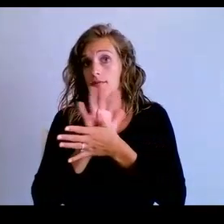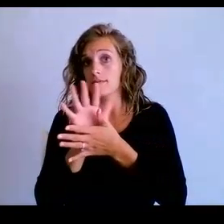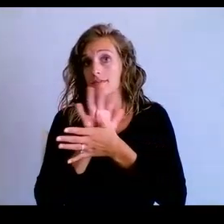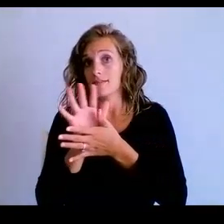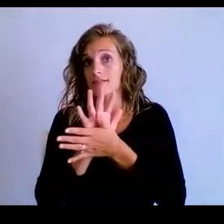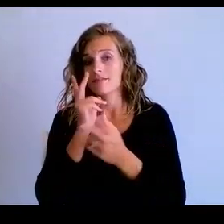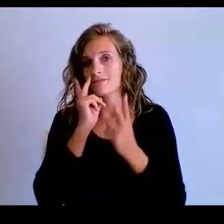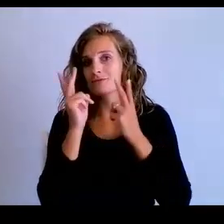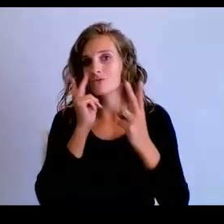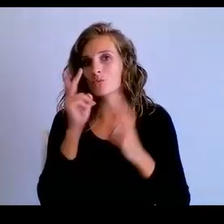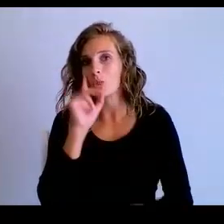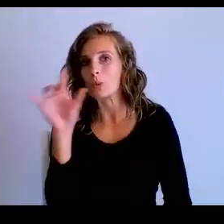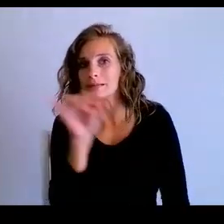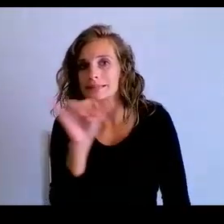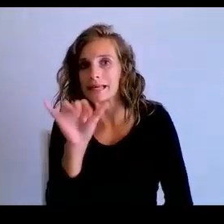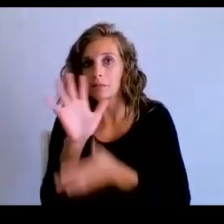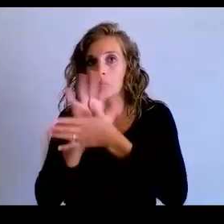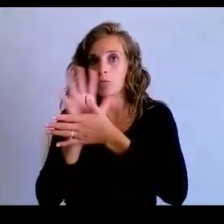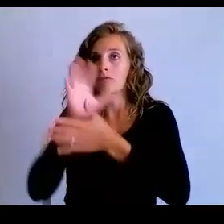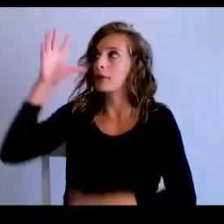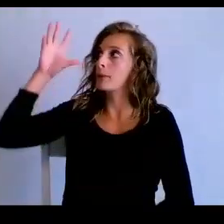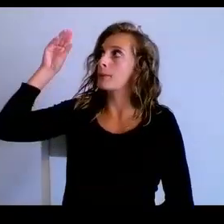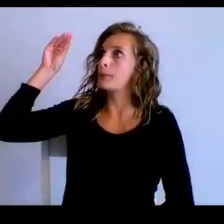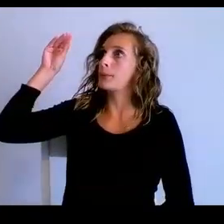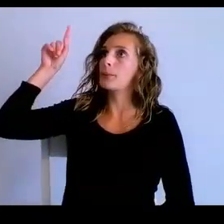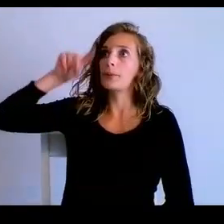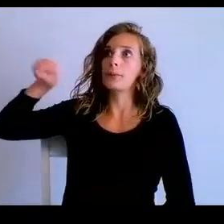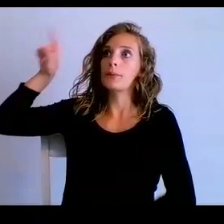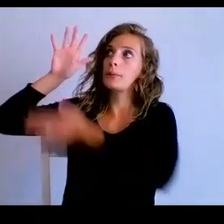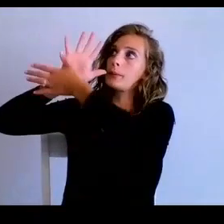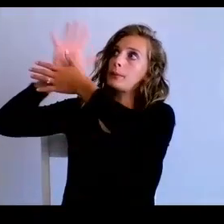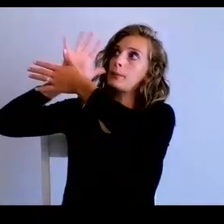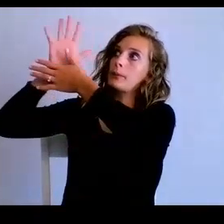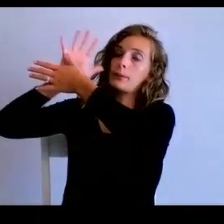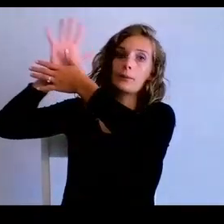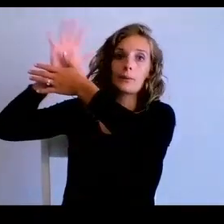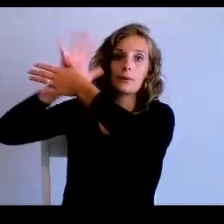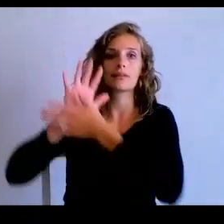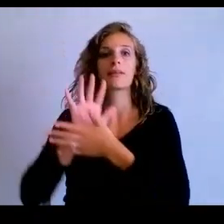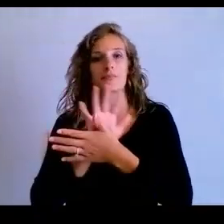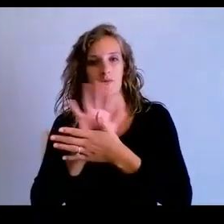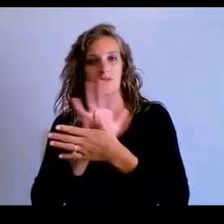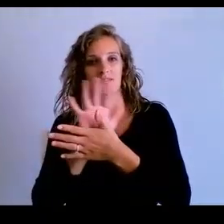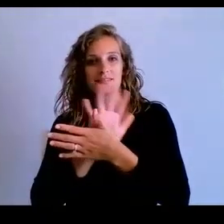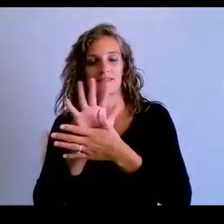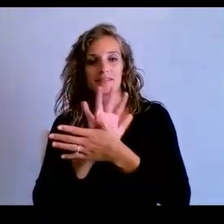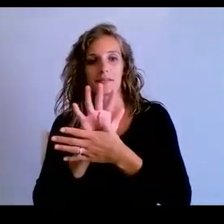movie has a visual significance because it looks like the projector when you go to the movies